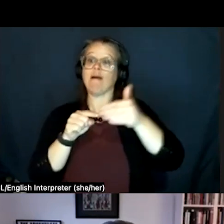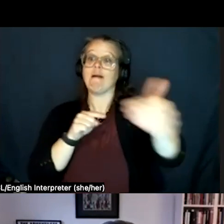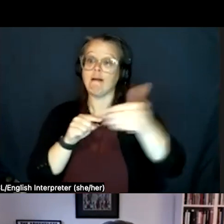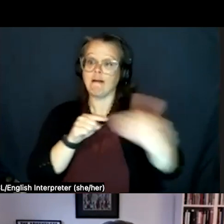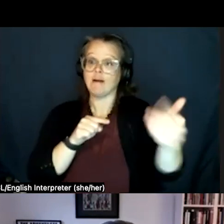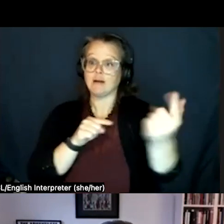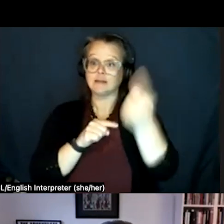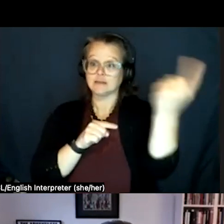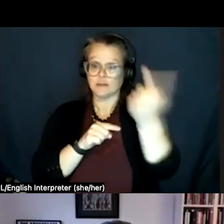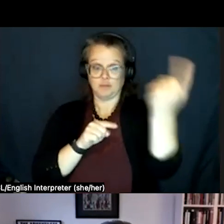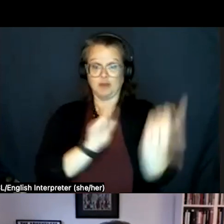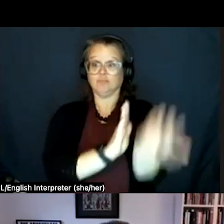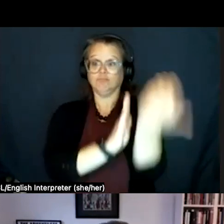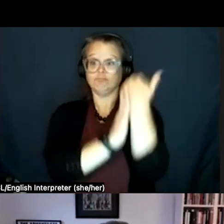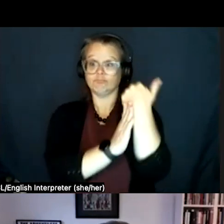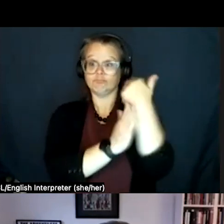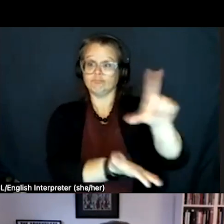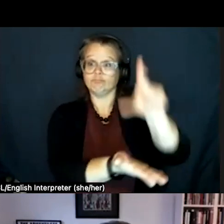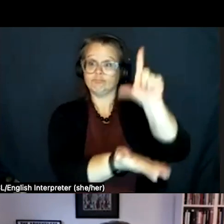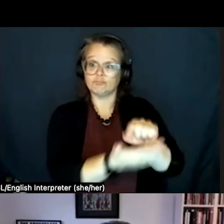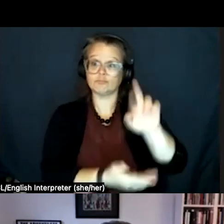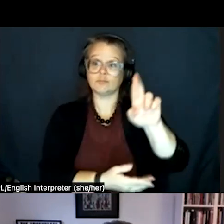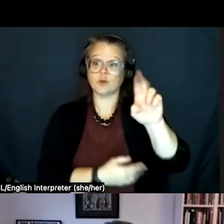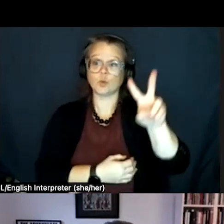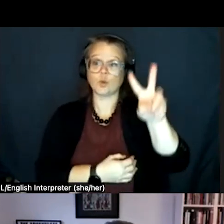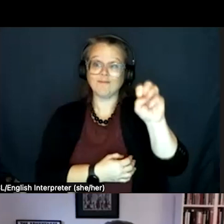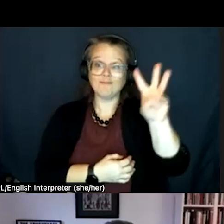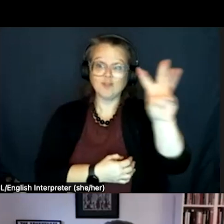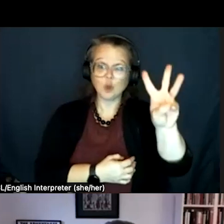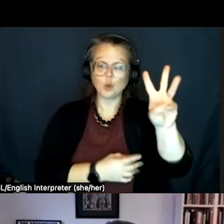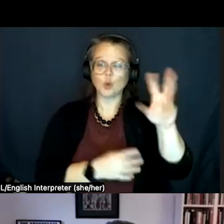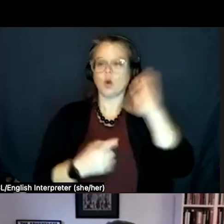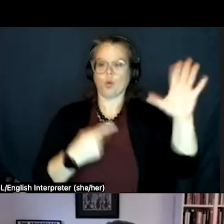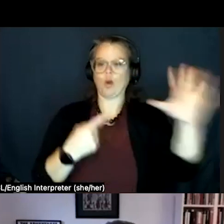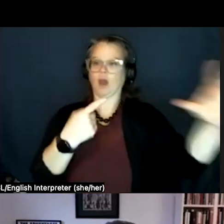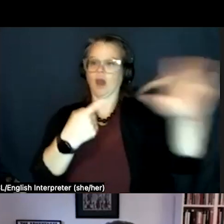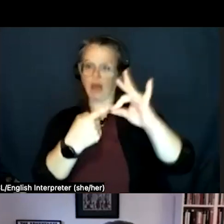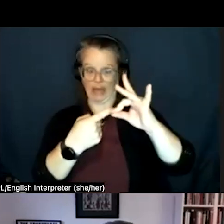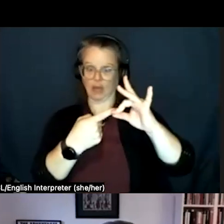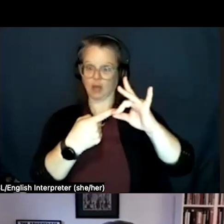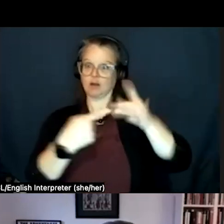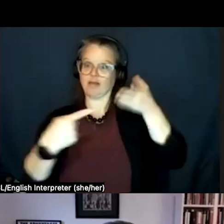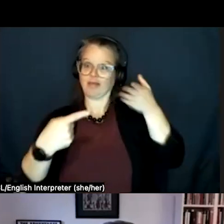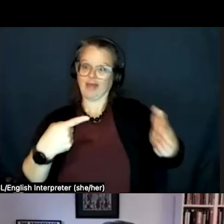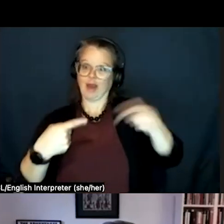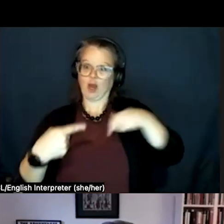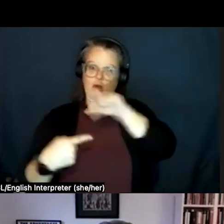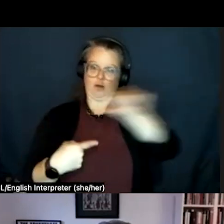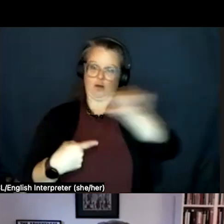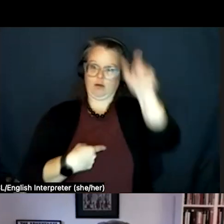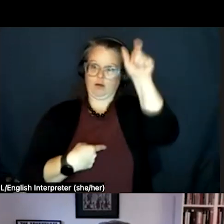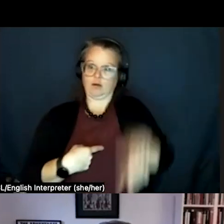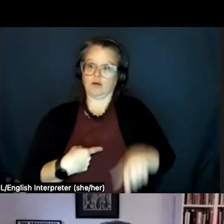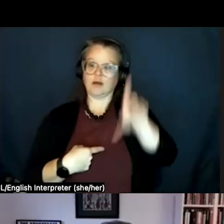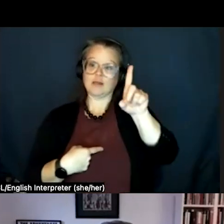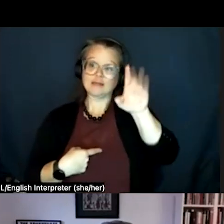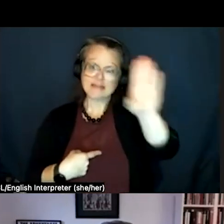on book or by publication or by season so that our publicist Debbie DeGroote can go back and